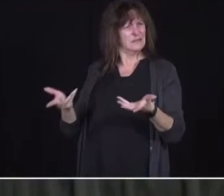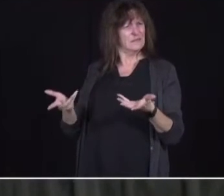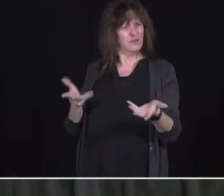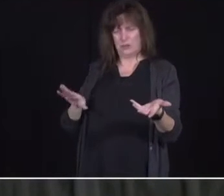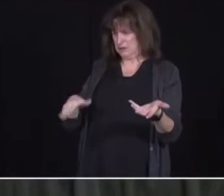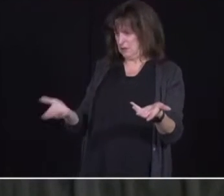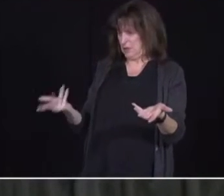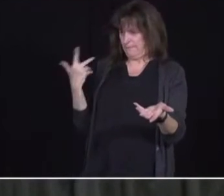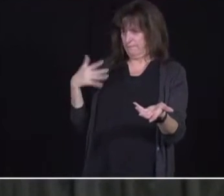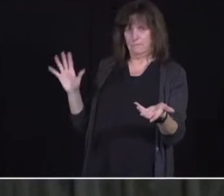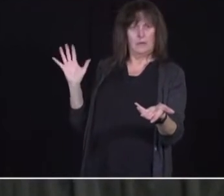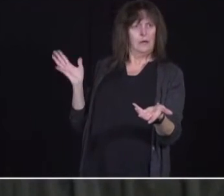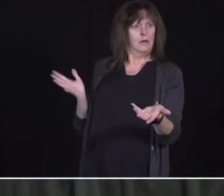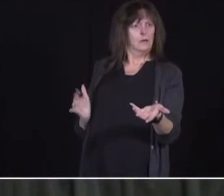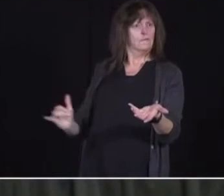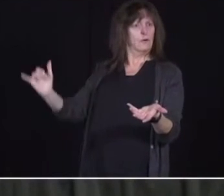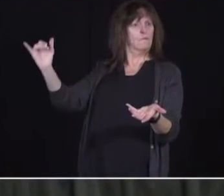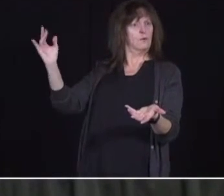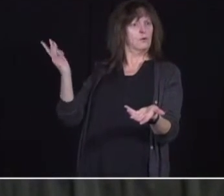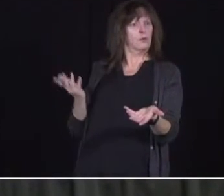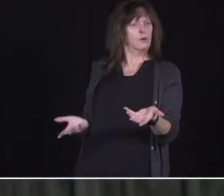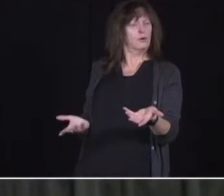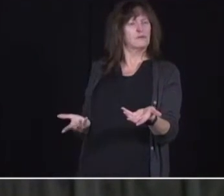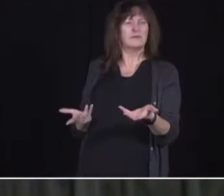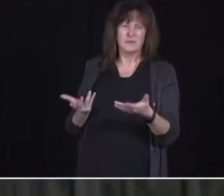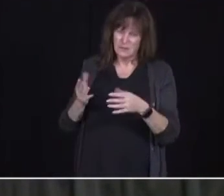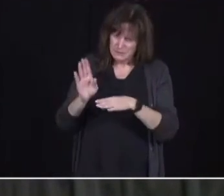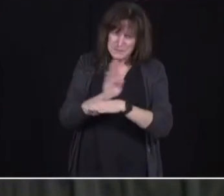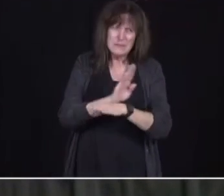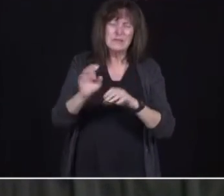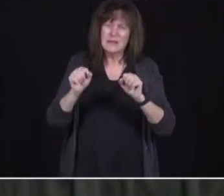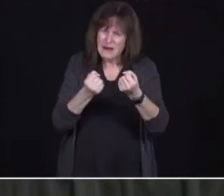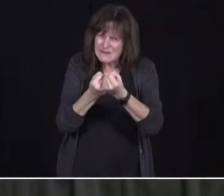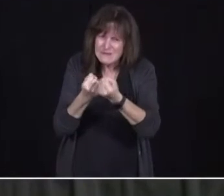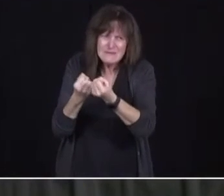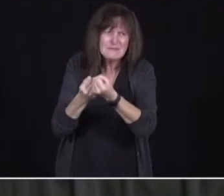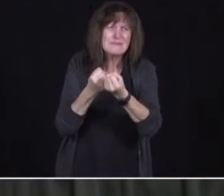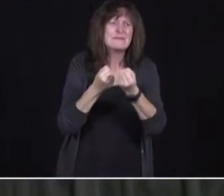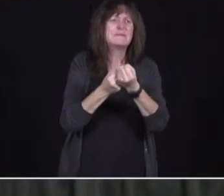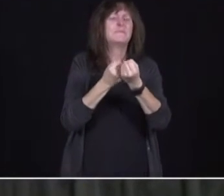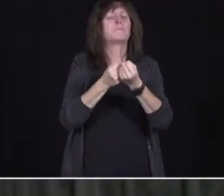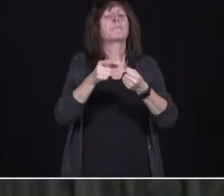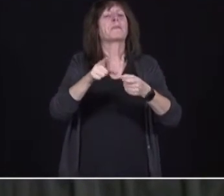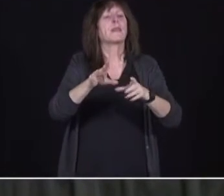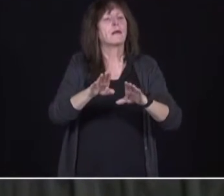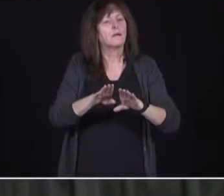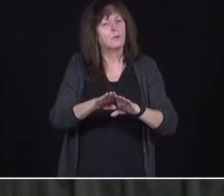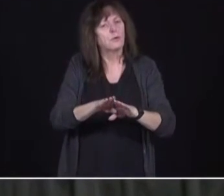right now. Once Trump trumphs Trumps that. With businesses we will support